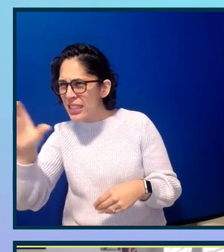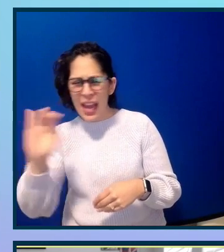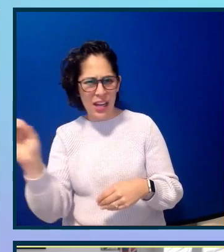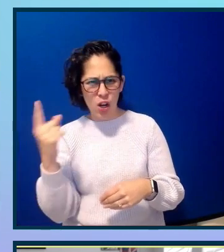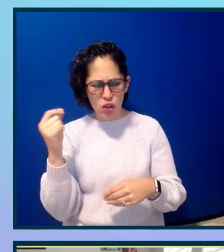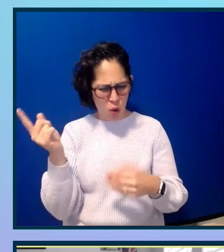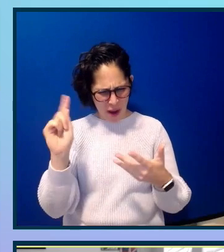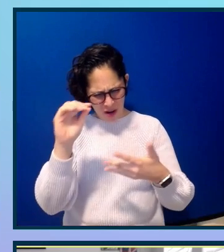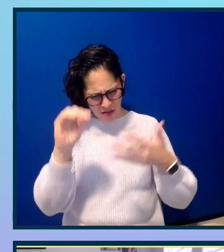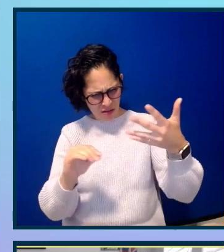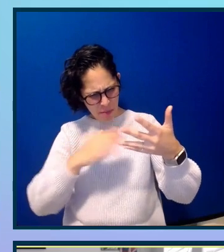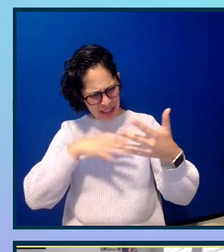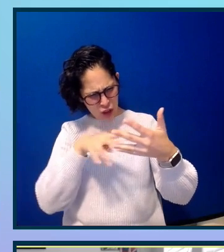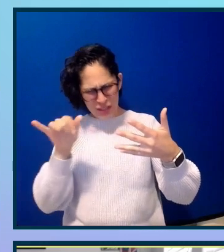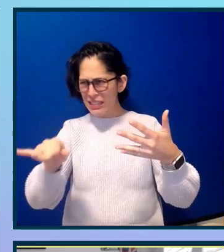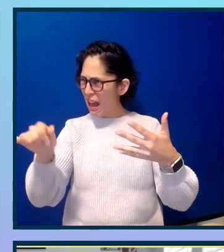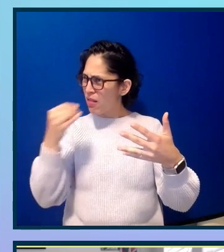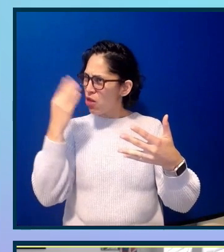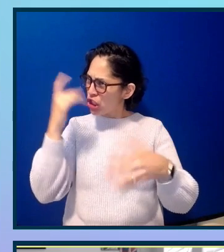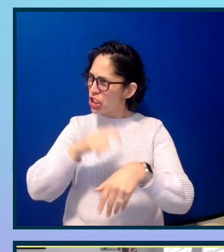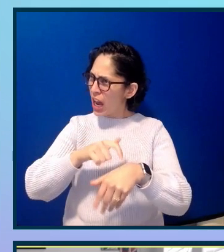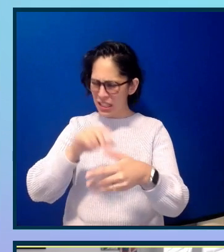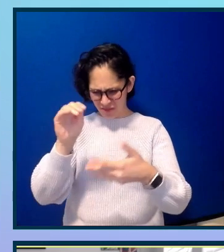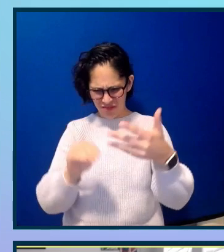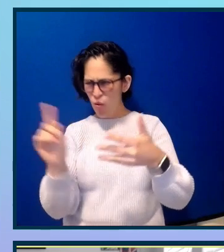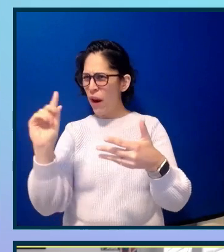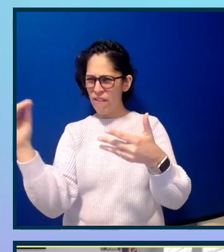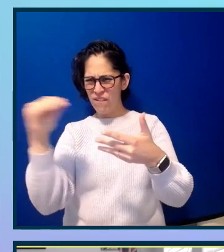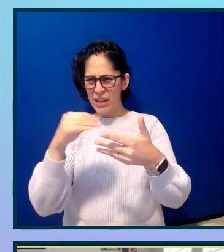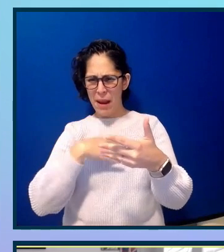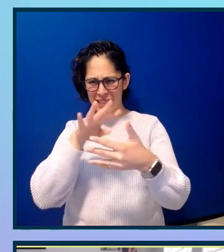Is that lunchtime? And where does that fit into his calendar?